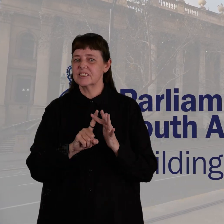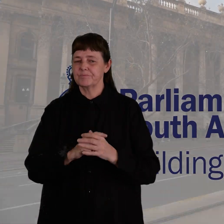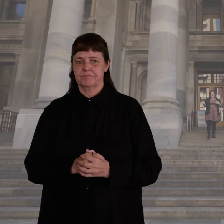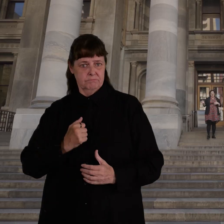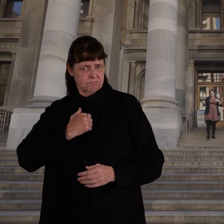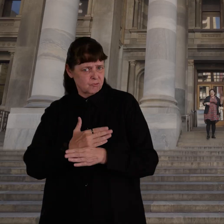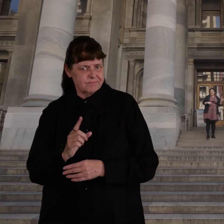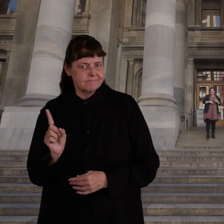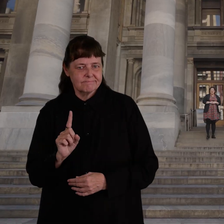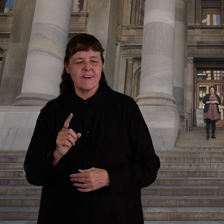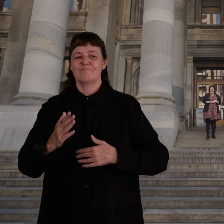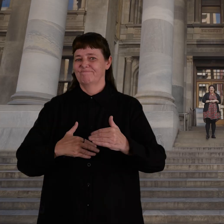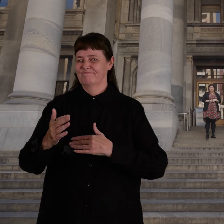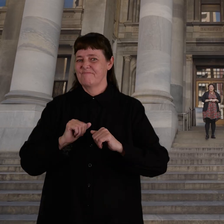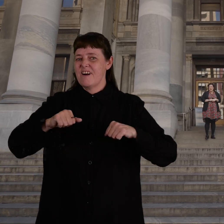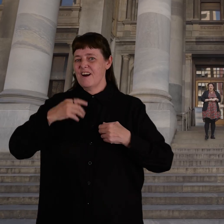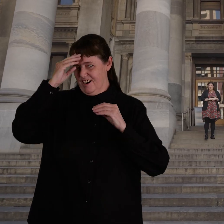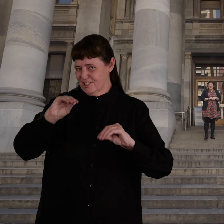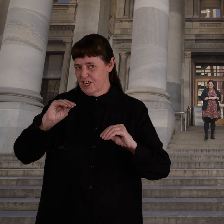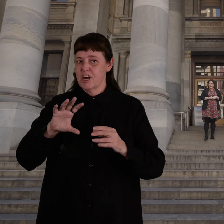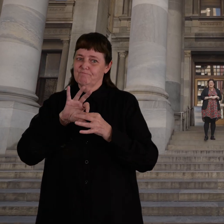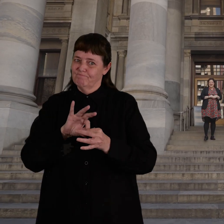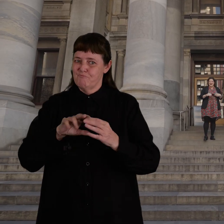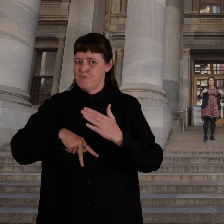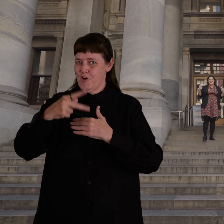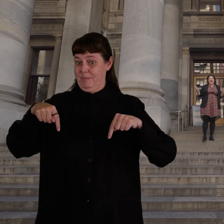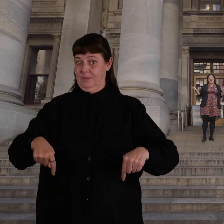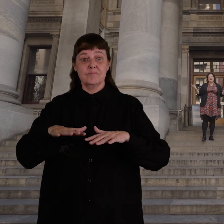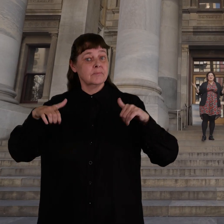and I manage our education and engagement programs here at Parliament House and I'm